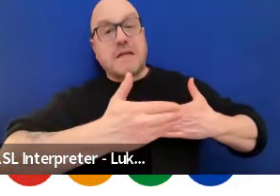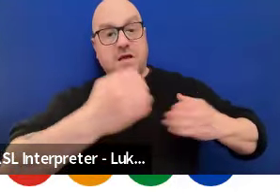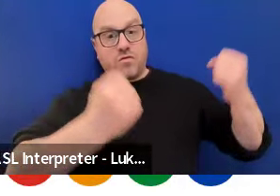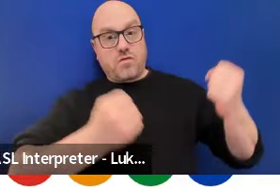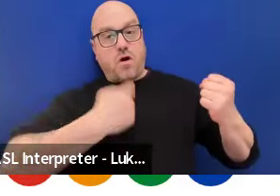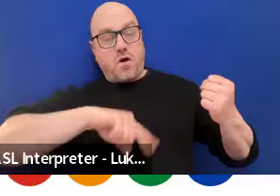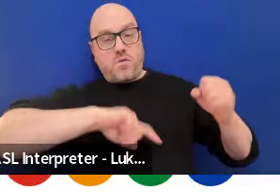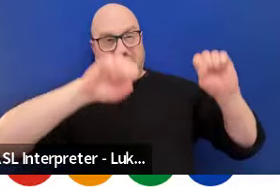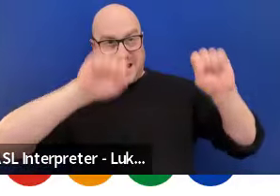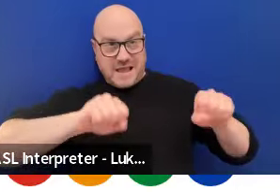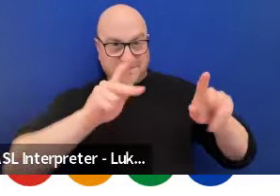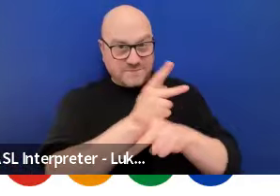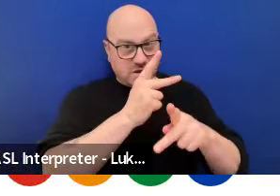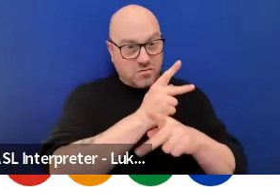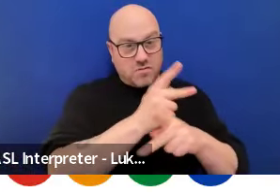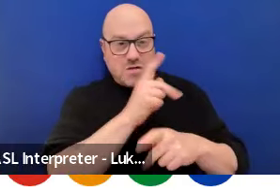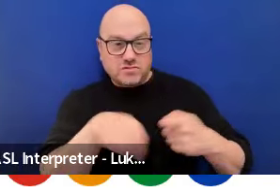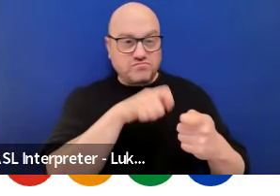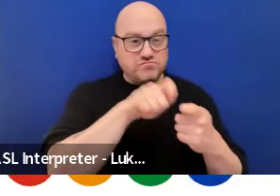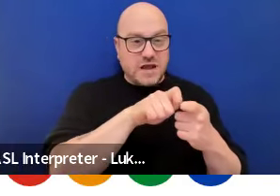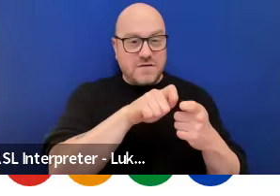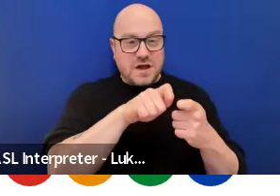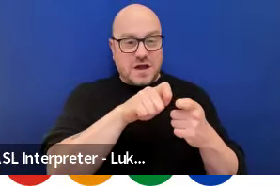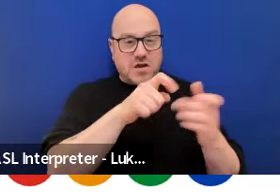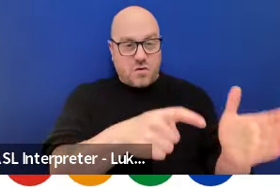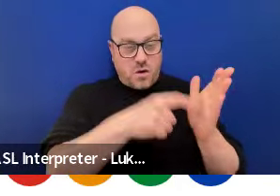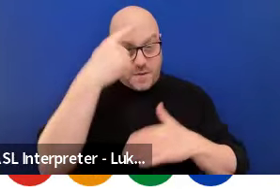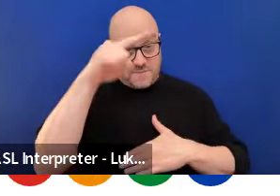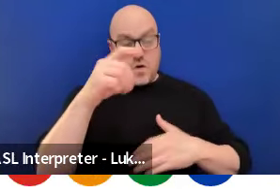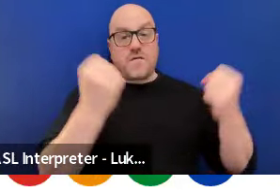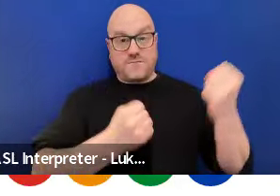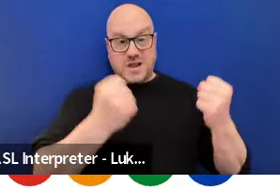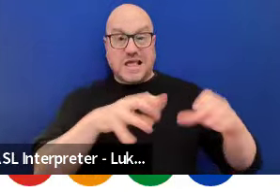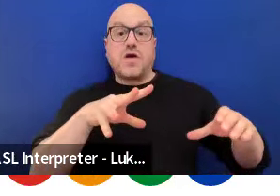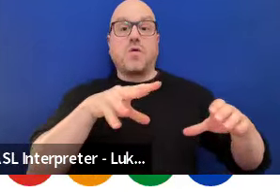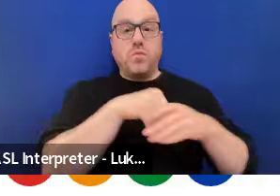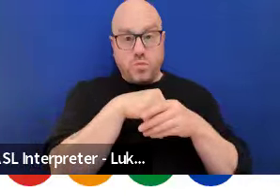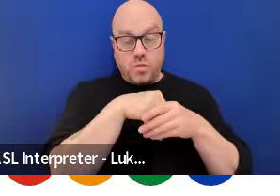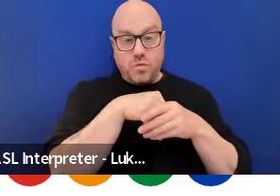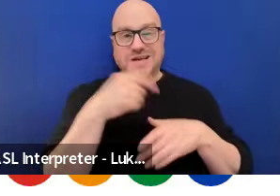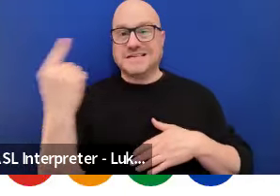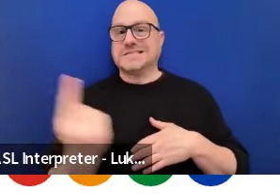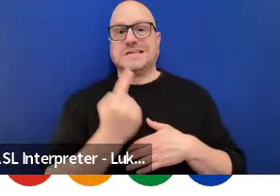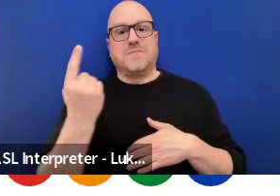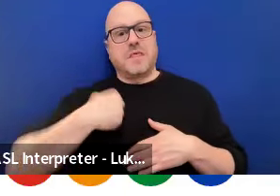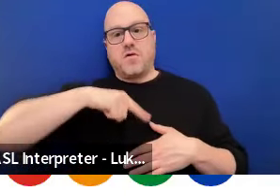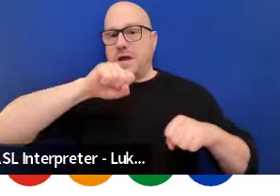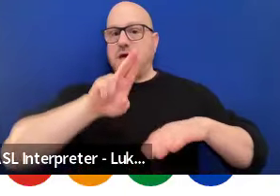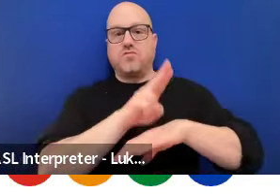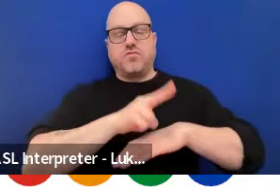THE FLEET AND THE EQUIPMENT, MAYBE WHEN WE -- NEXT VEHICLE PROCUREMENT, CAN WE SPECIFY